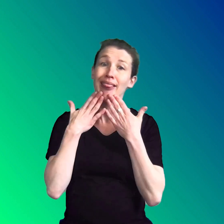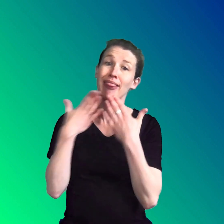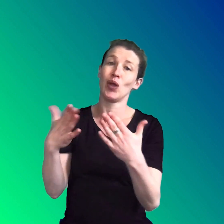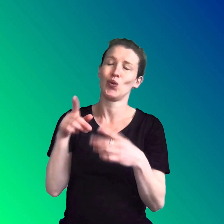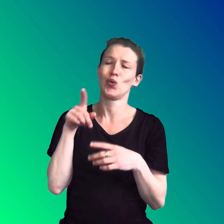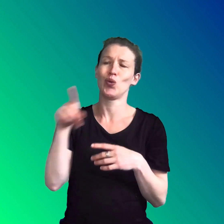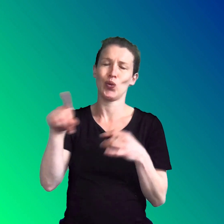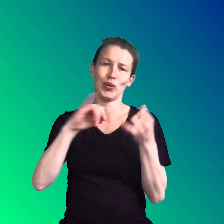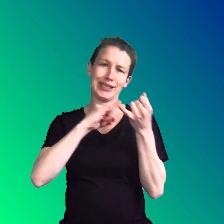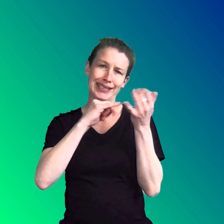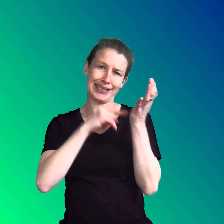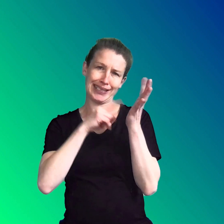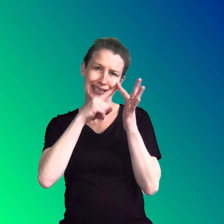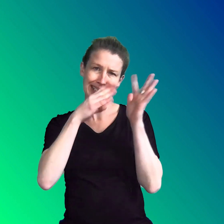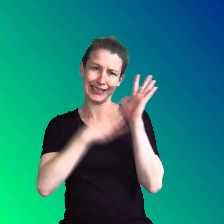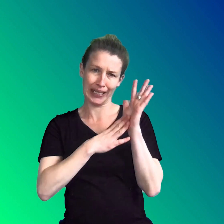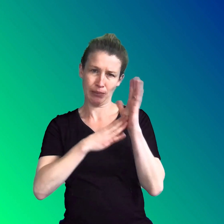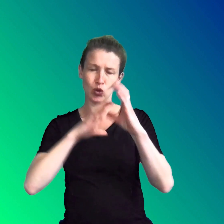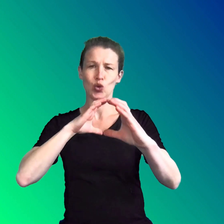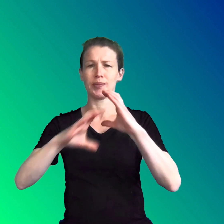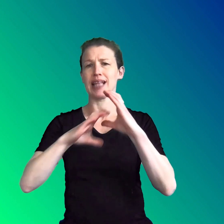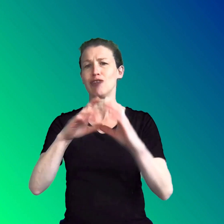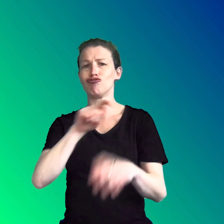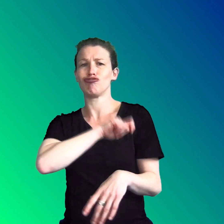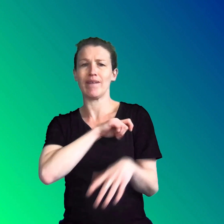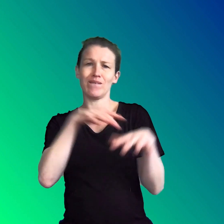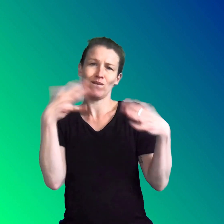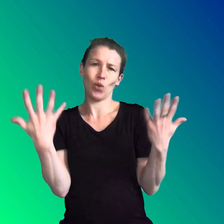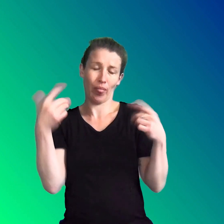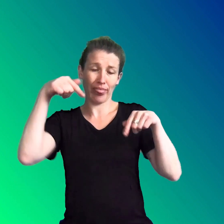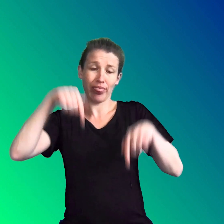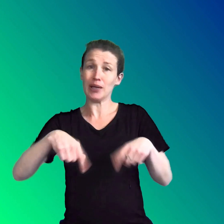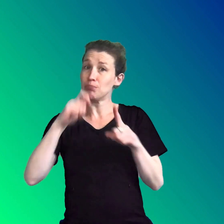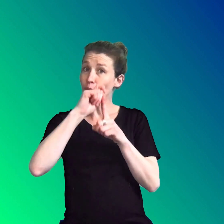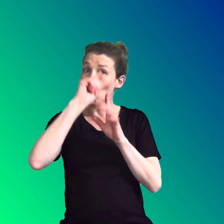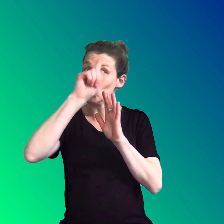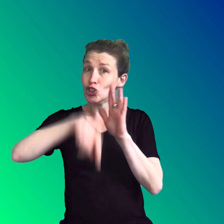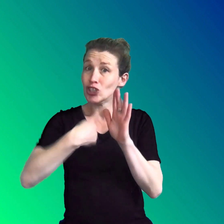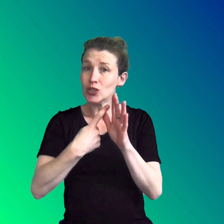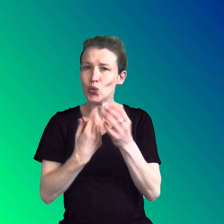Many thanks to STEM Communication Trust for supporting this project.